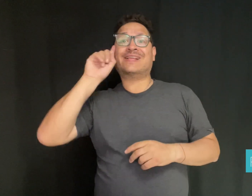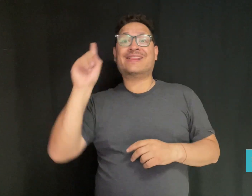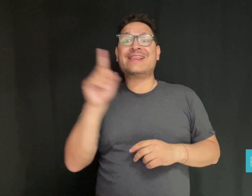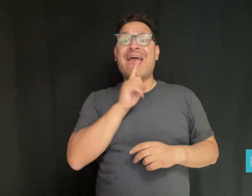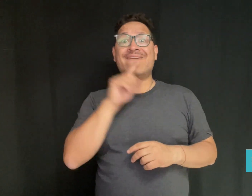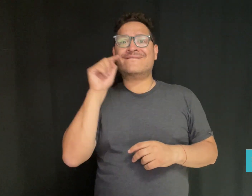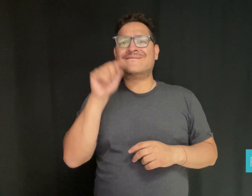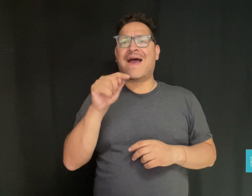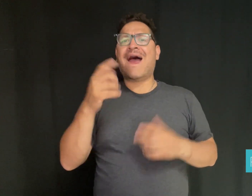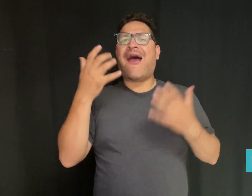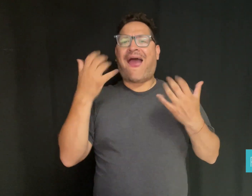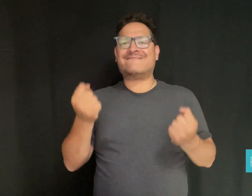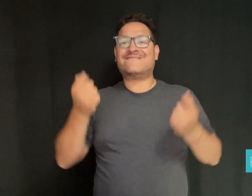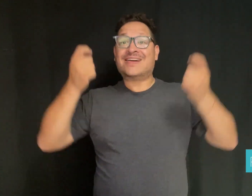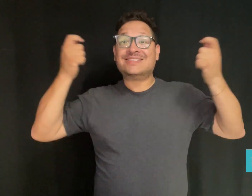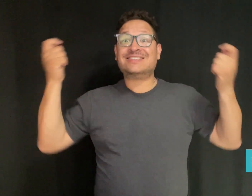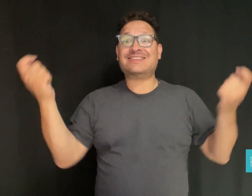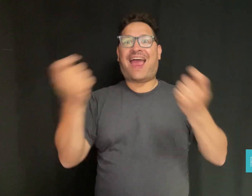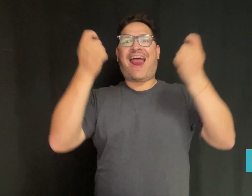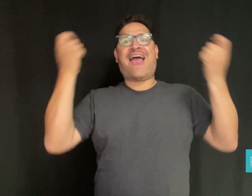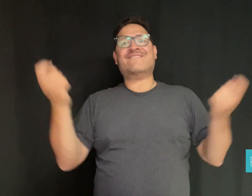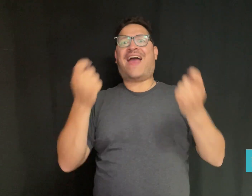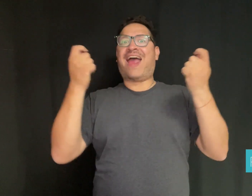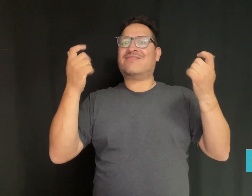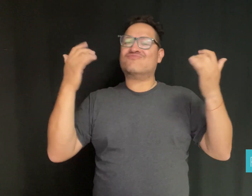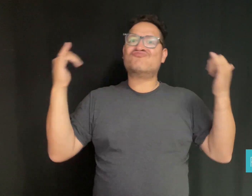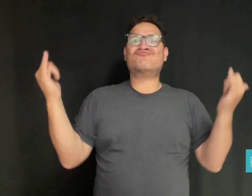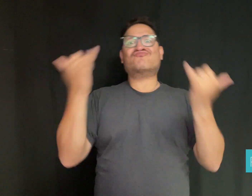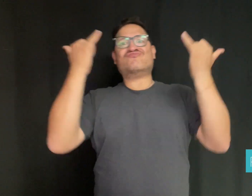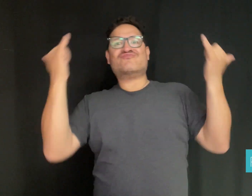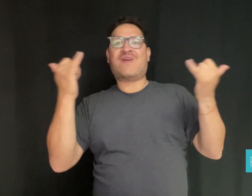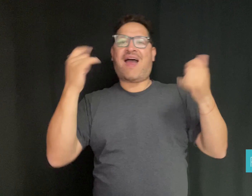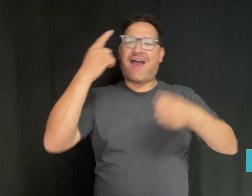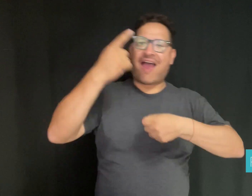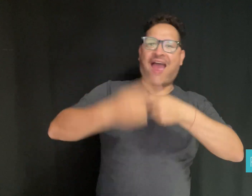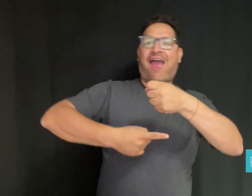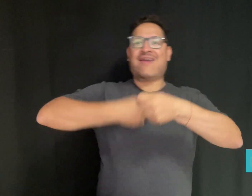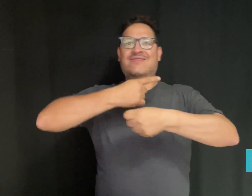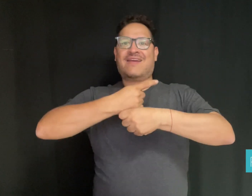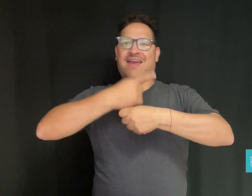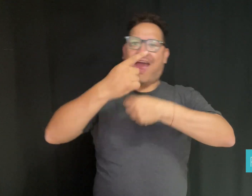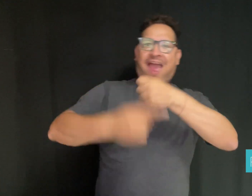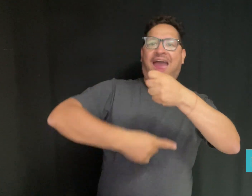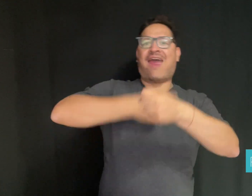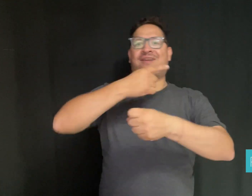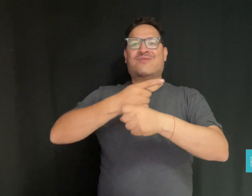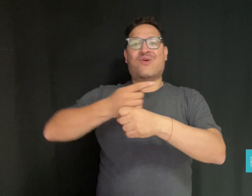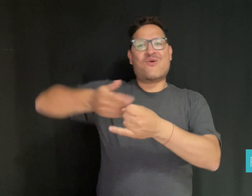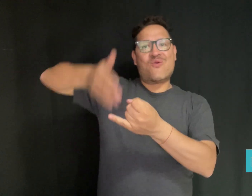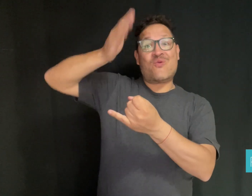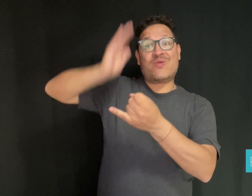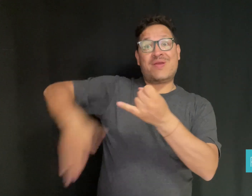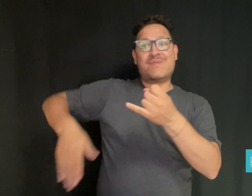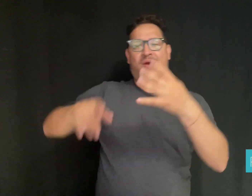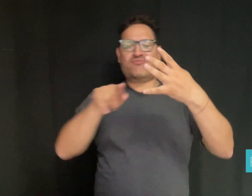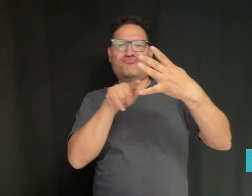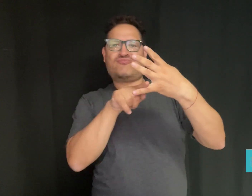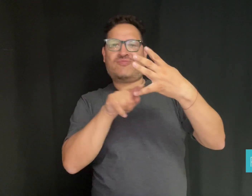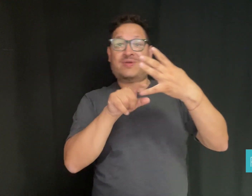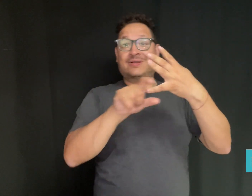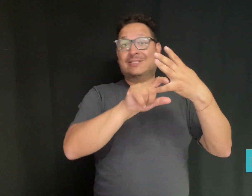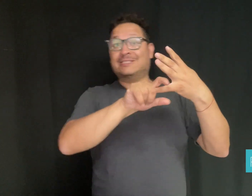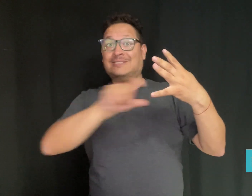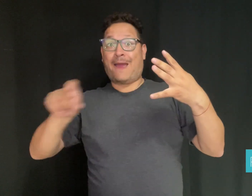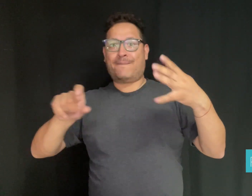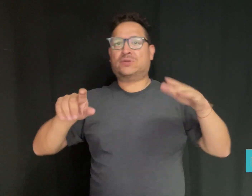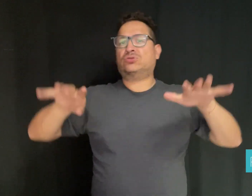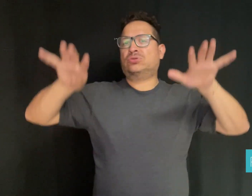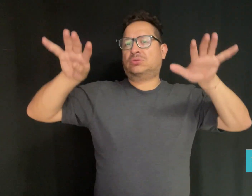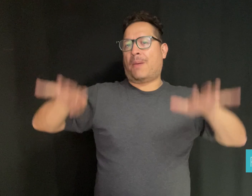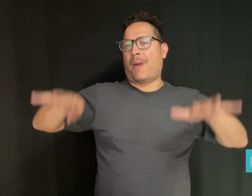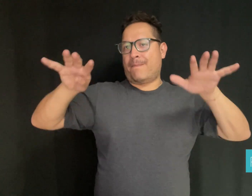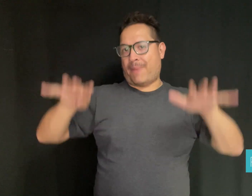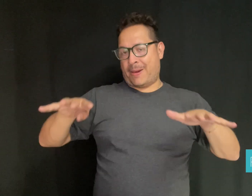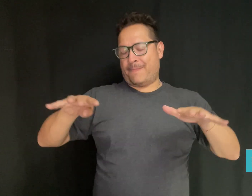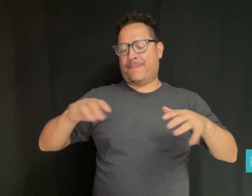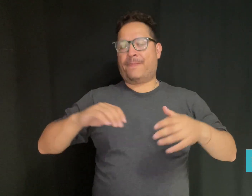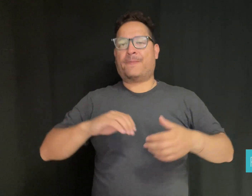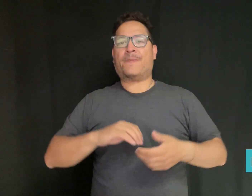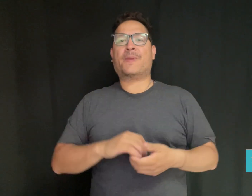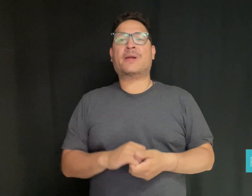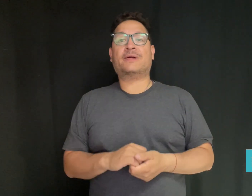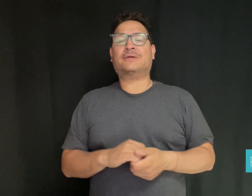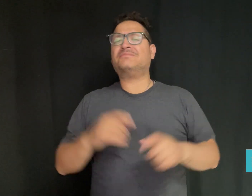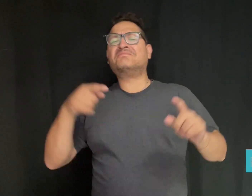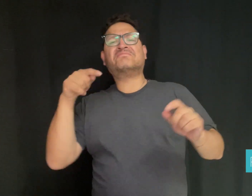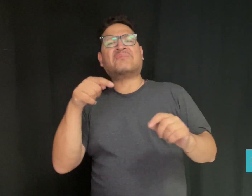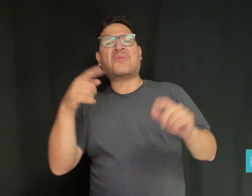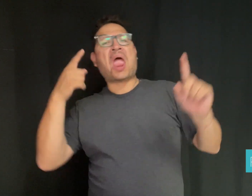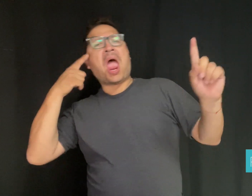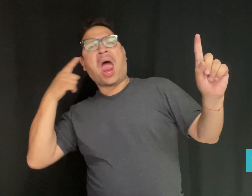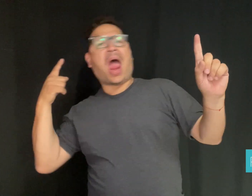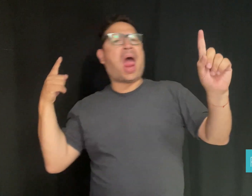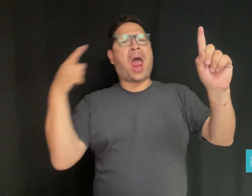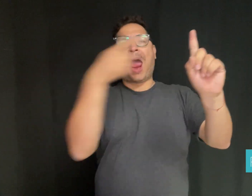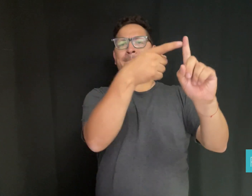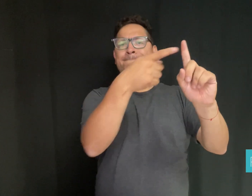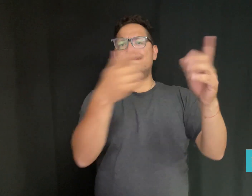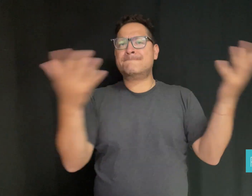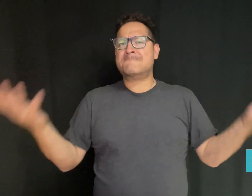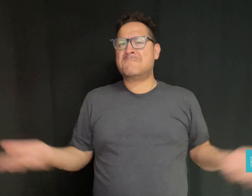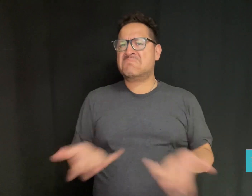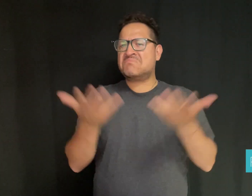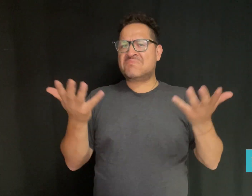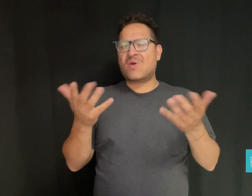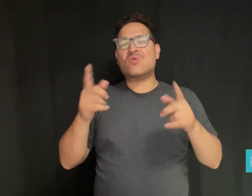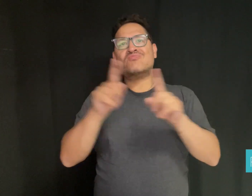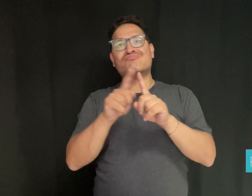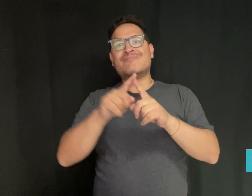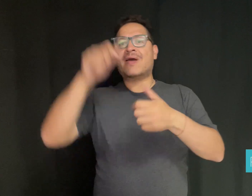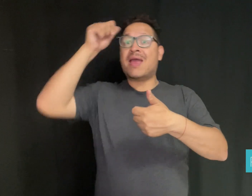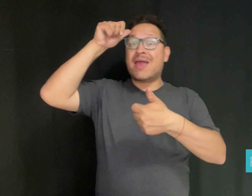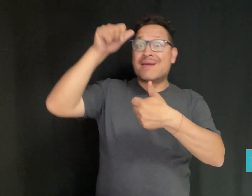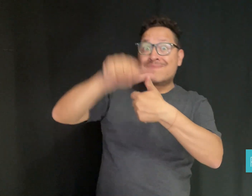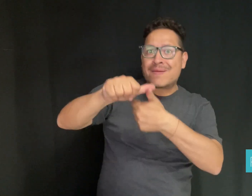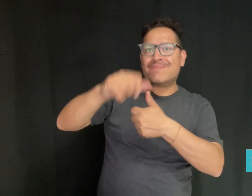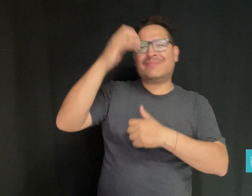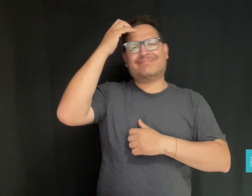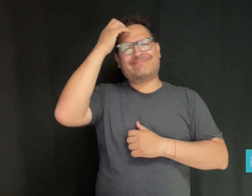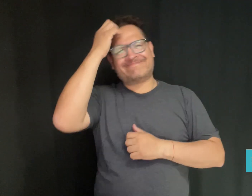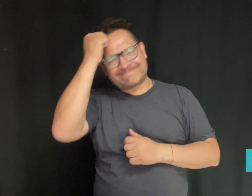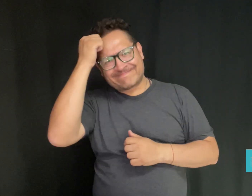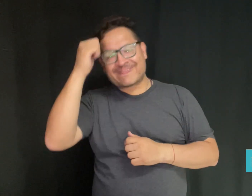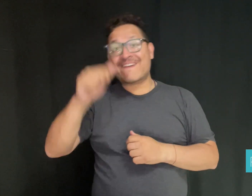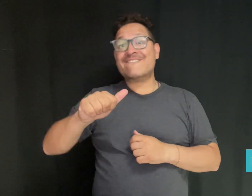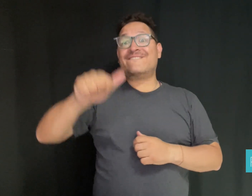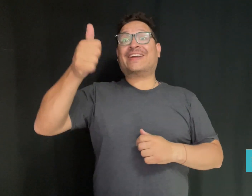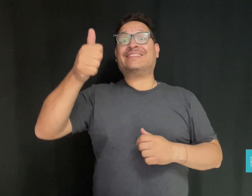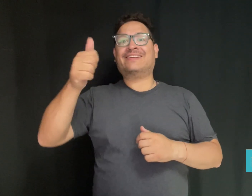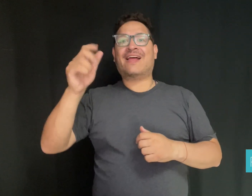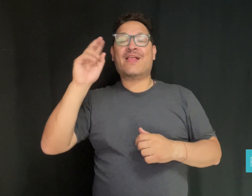Visual Language & Expression. September is Deaf Awareness Month